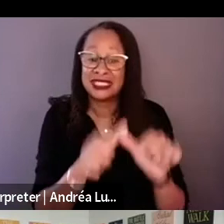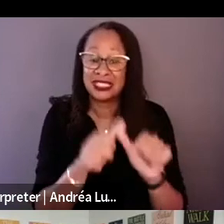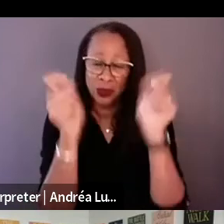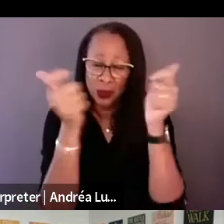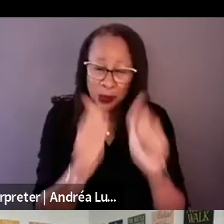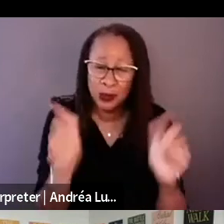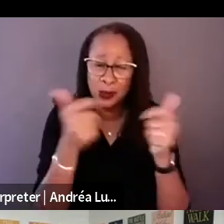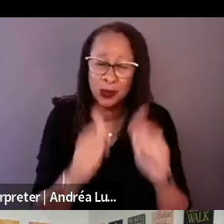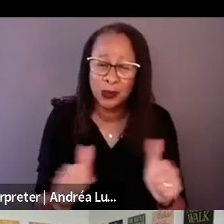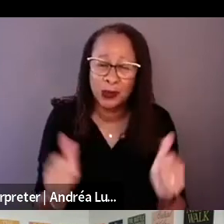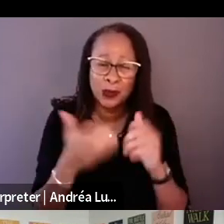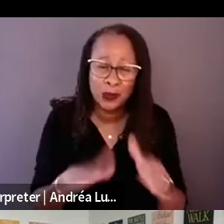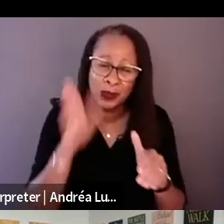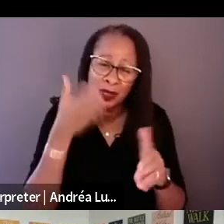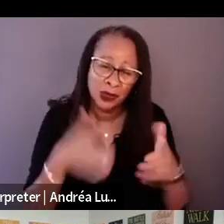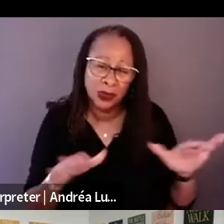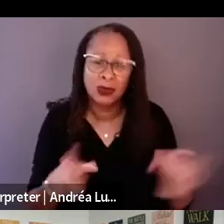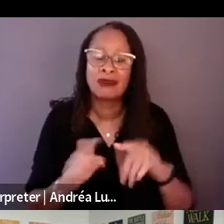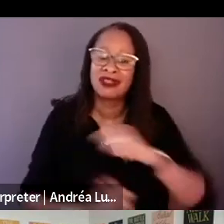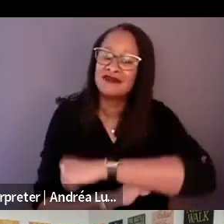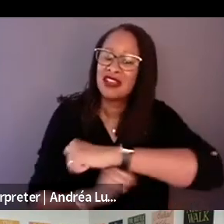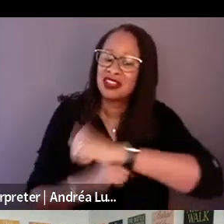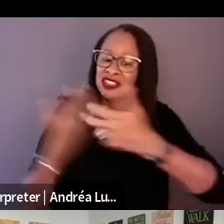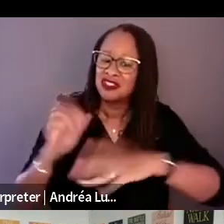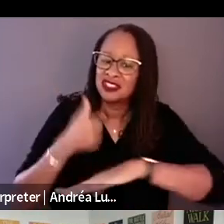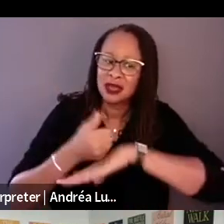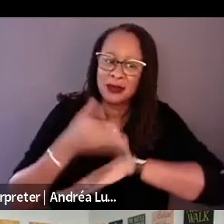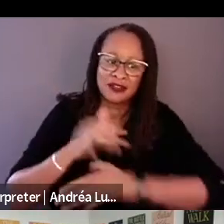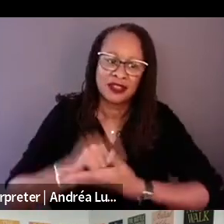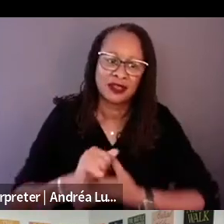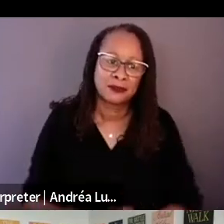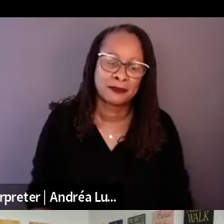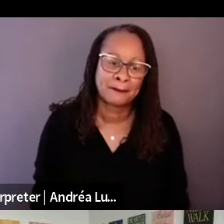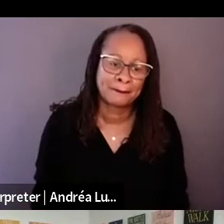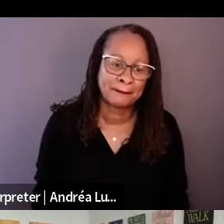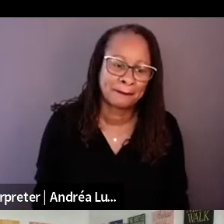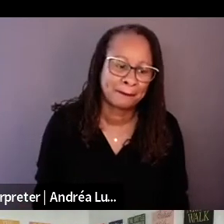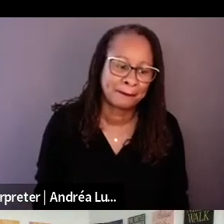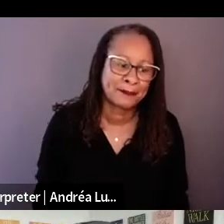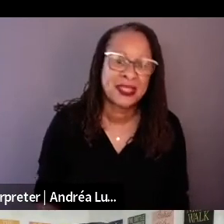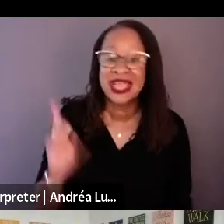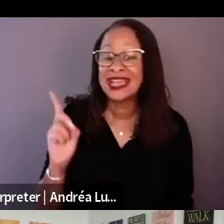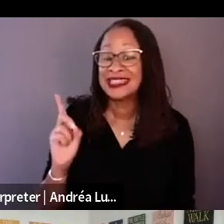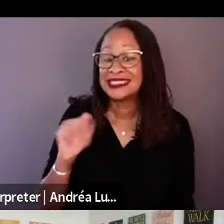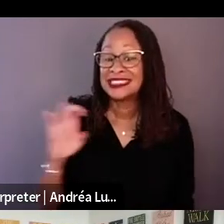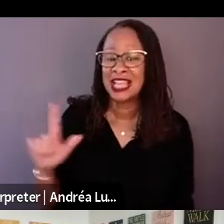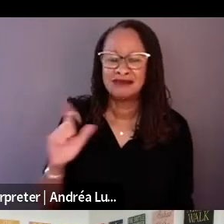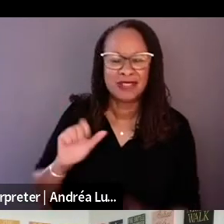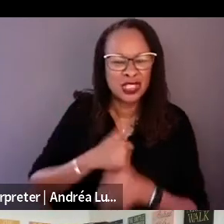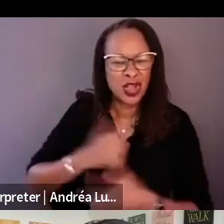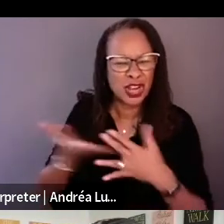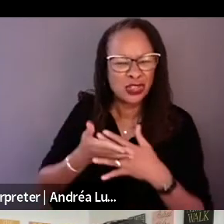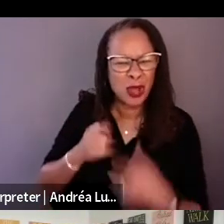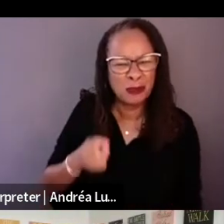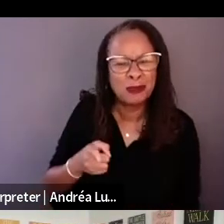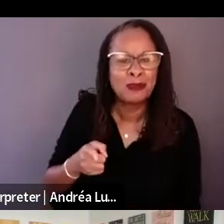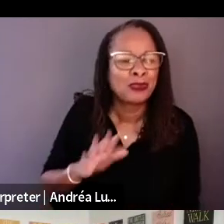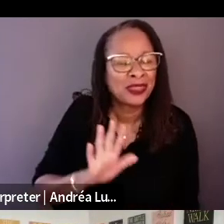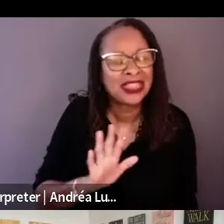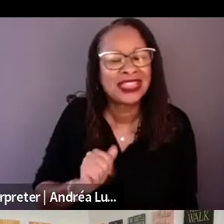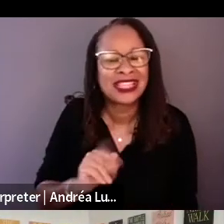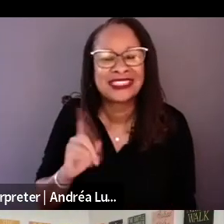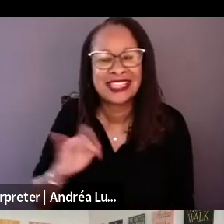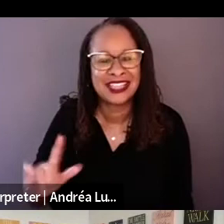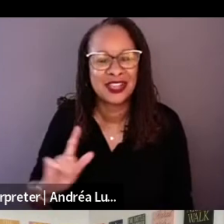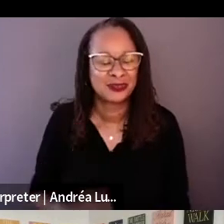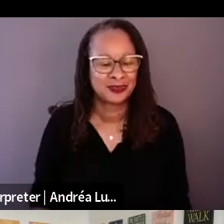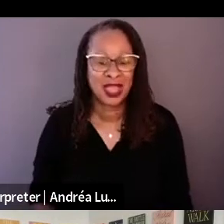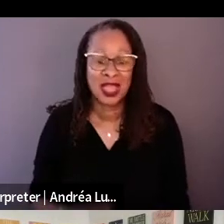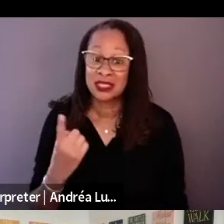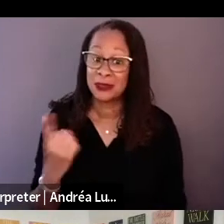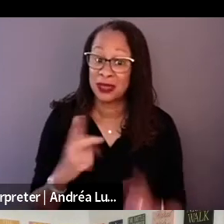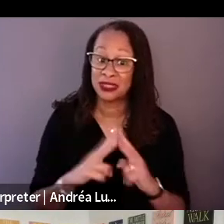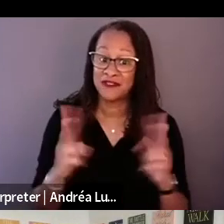I would just add -- sorry to interpret you. Something that was always very clear to Ramin was